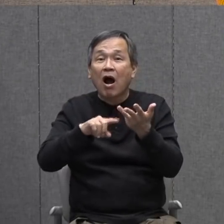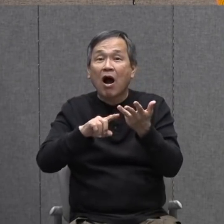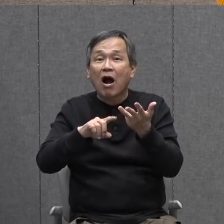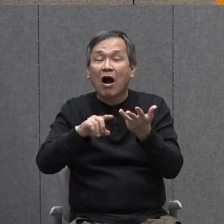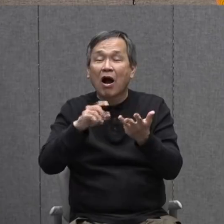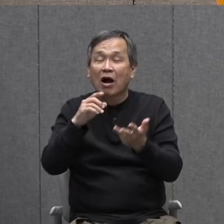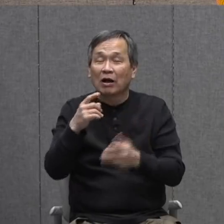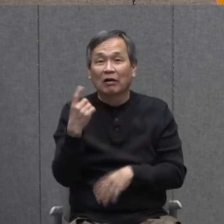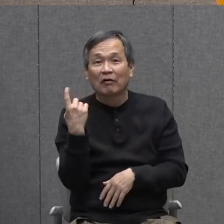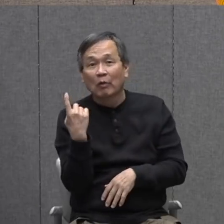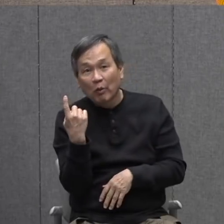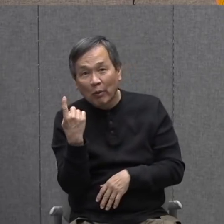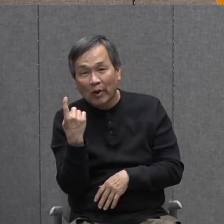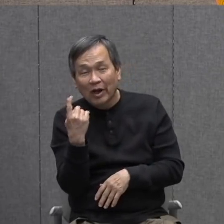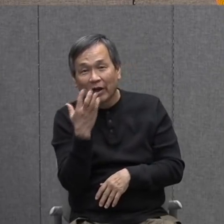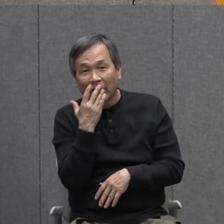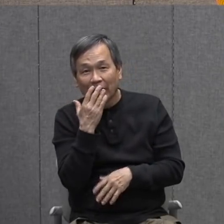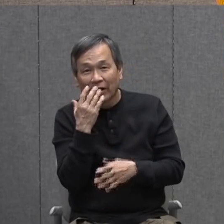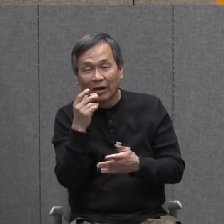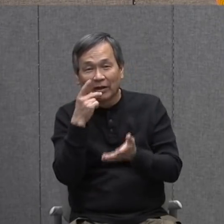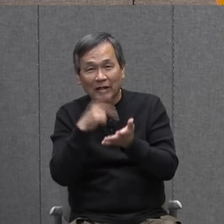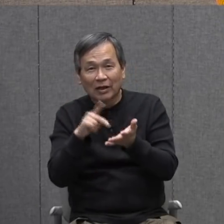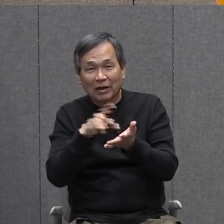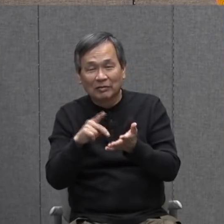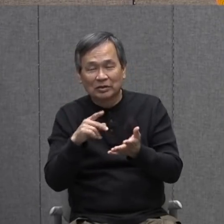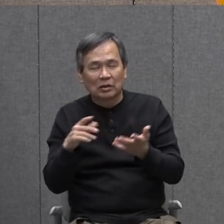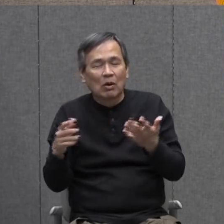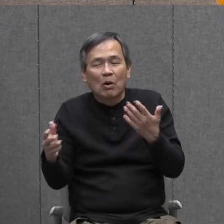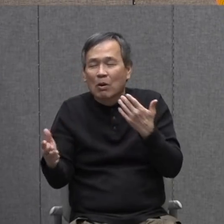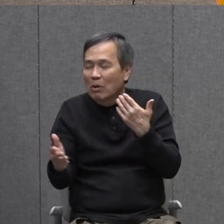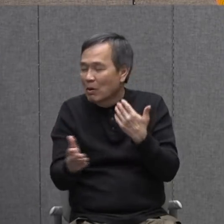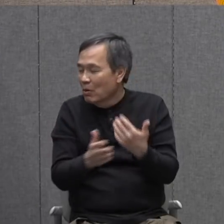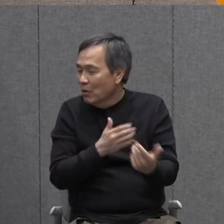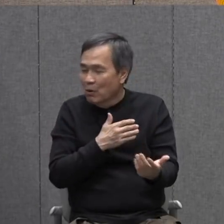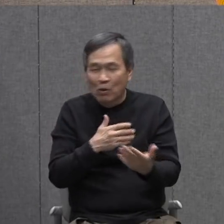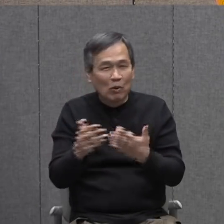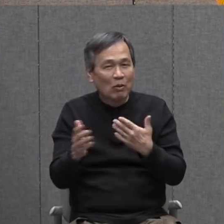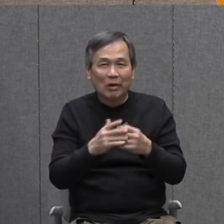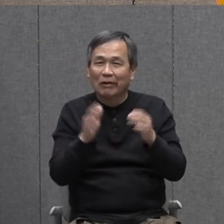in my stash of supplies. So whatever you have is a good starting place.